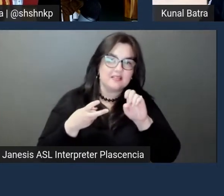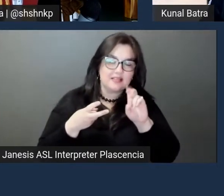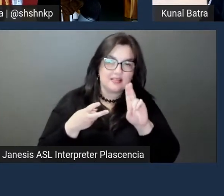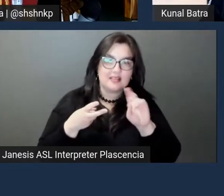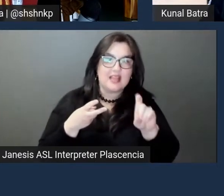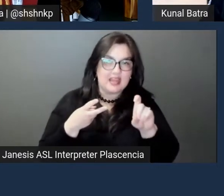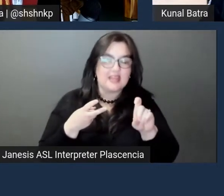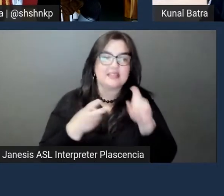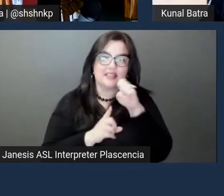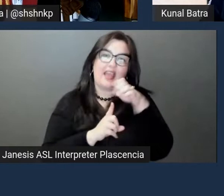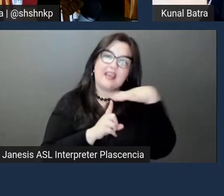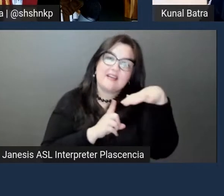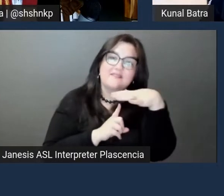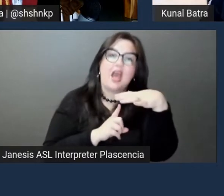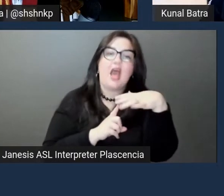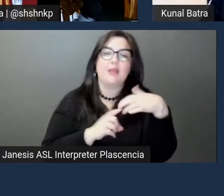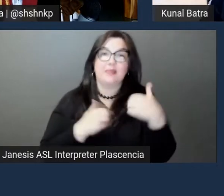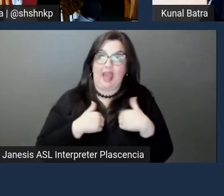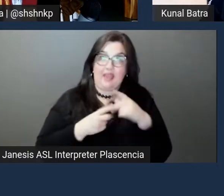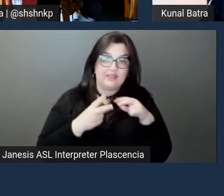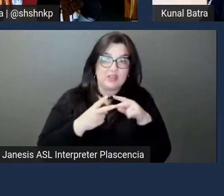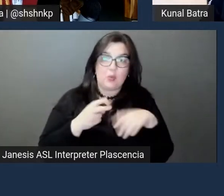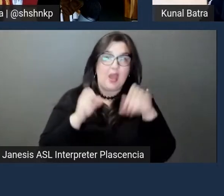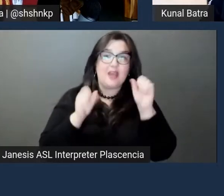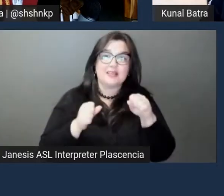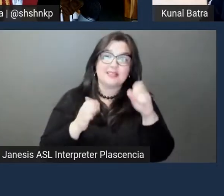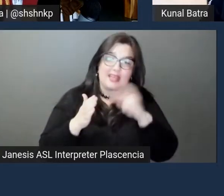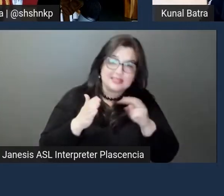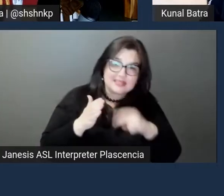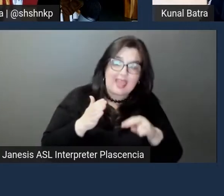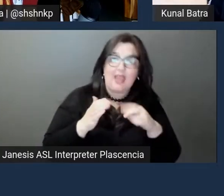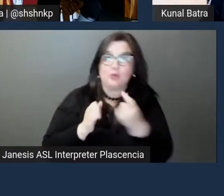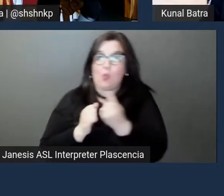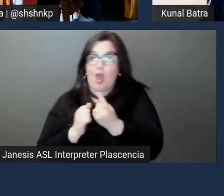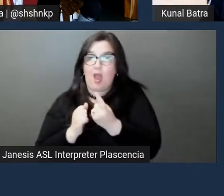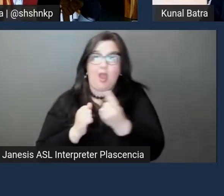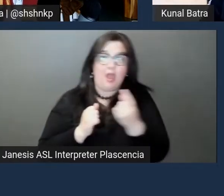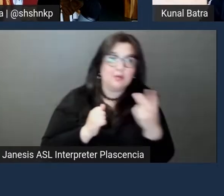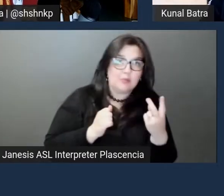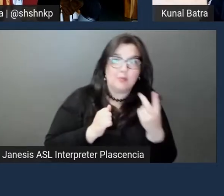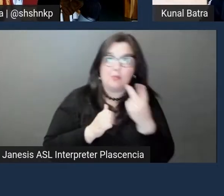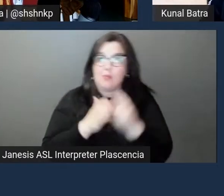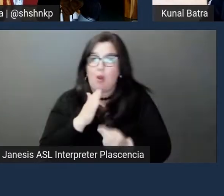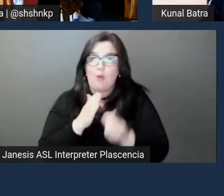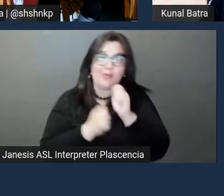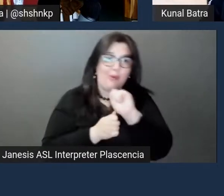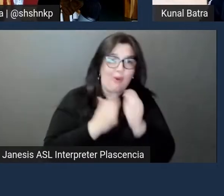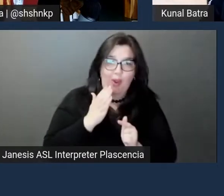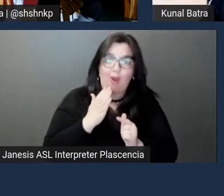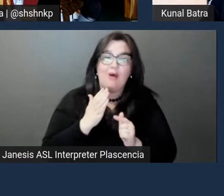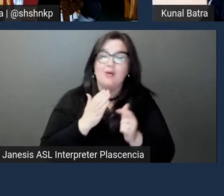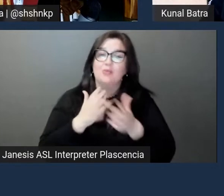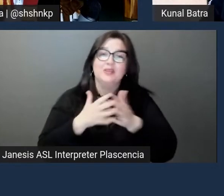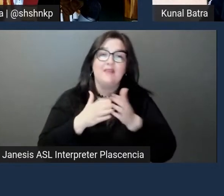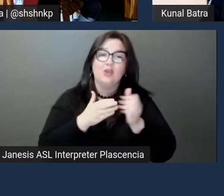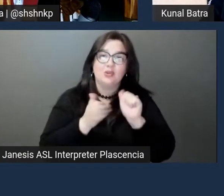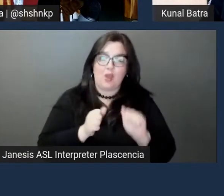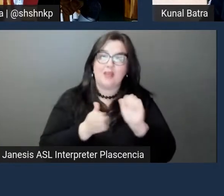you can scan either one or all of those via the Collector that you're gonna deploy. And it'll scan all the applications